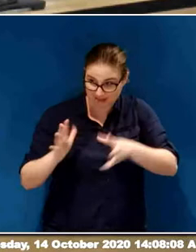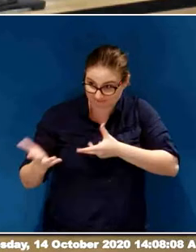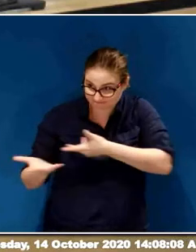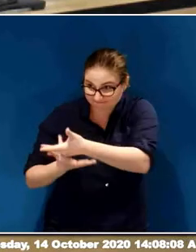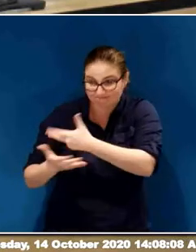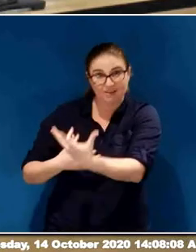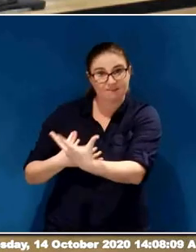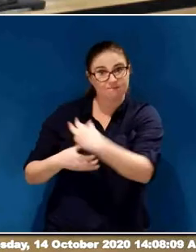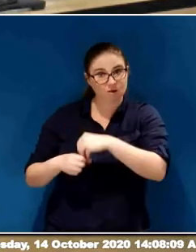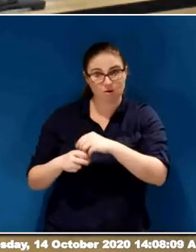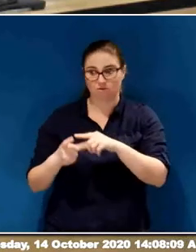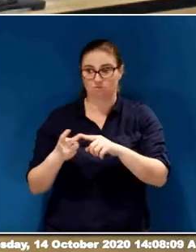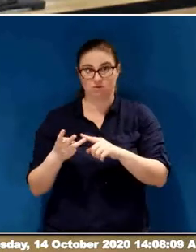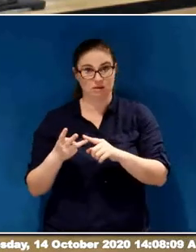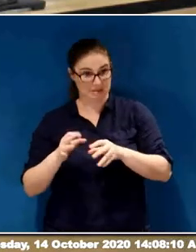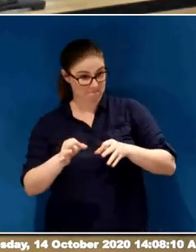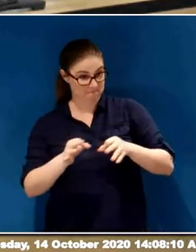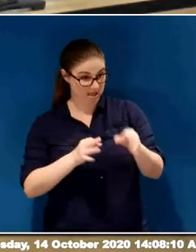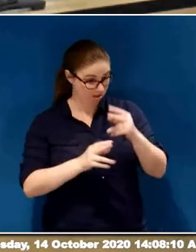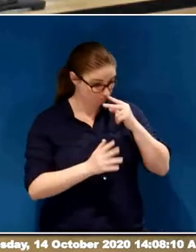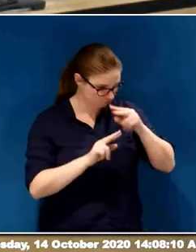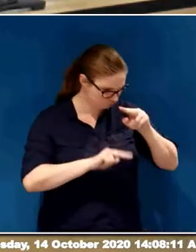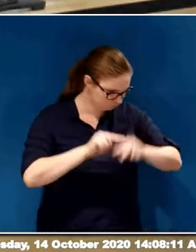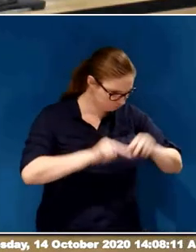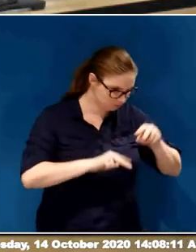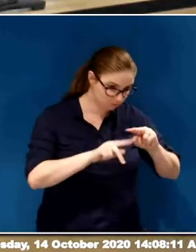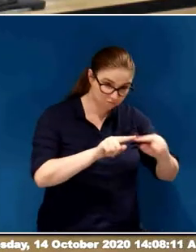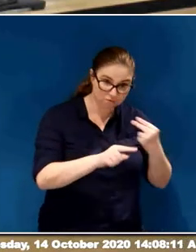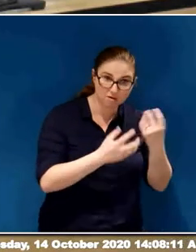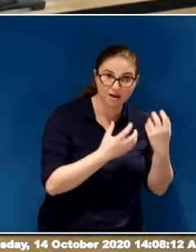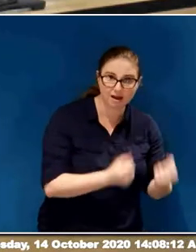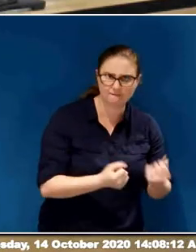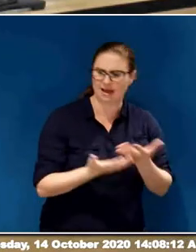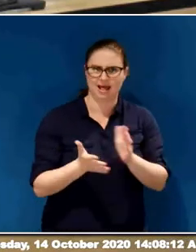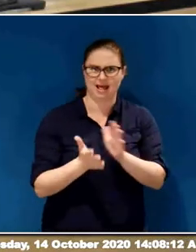And this is a key recommendation that I make, is that this become a requirement